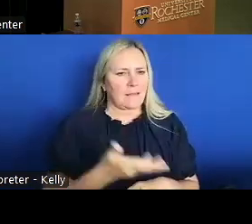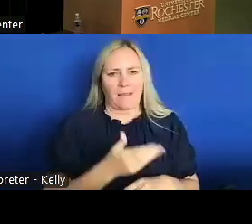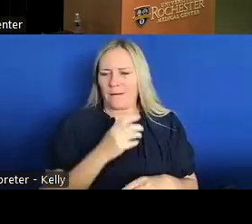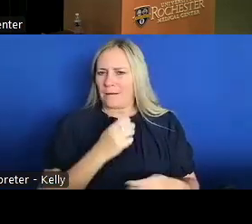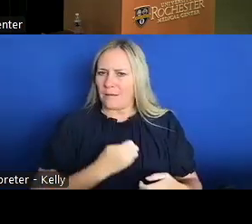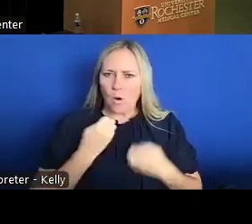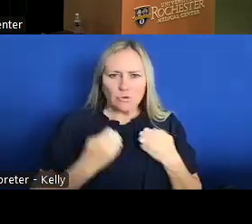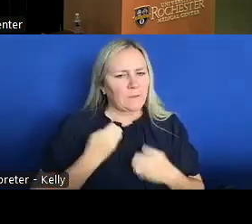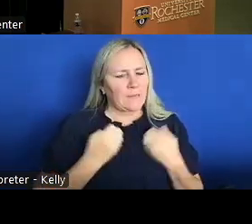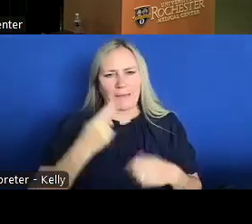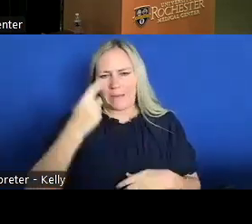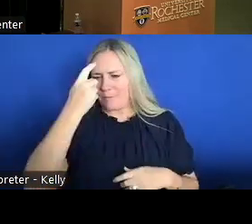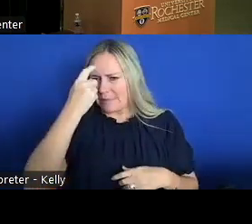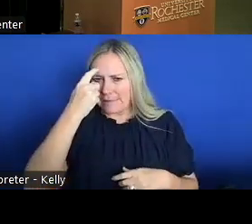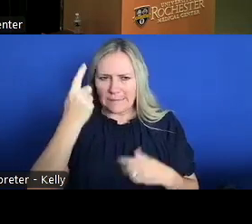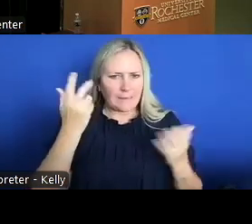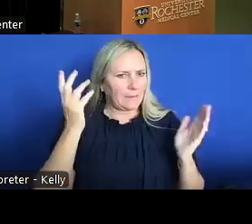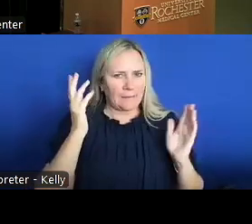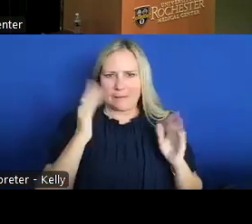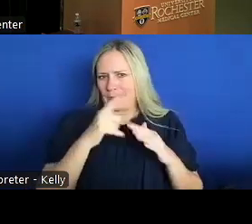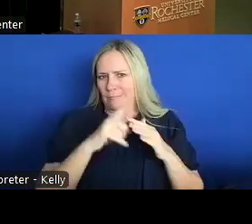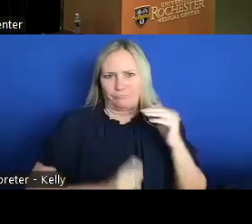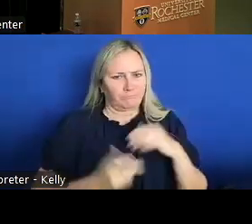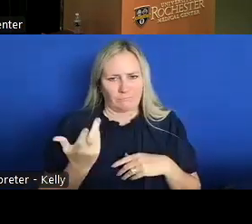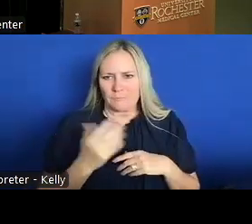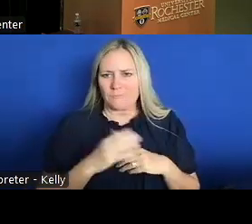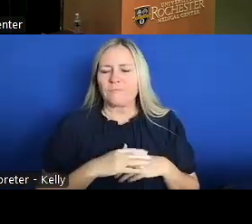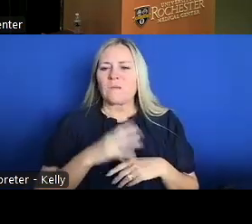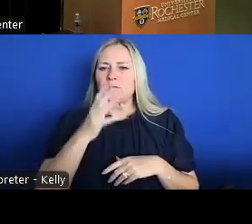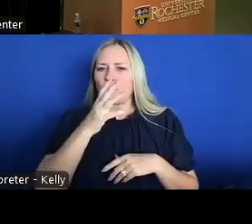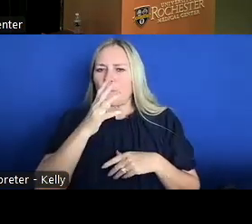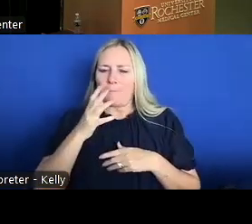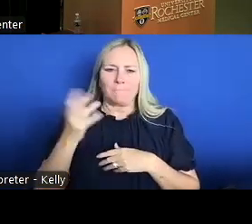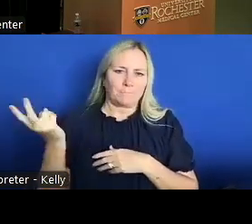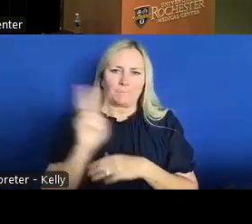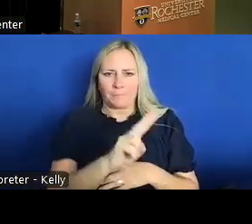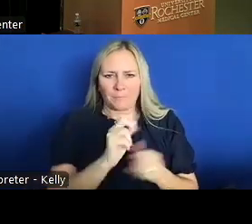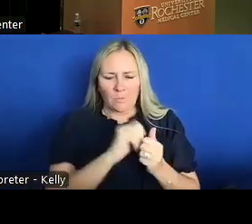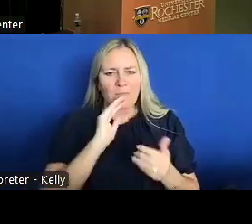um mentally and so the mother brings her in and is sitting in the waiting room and the daughter